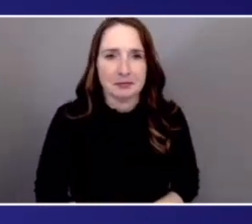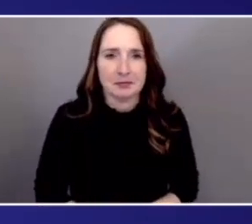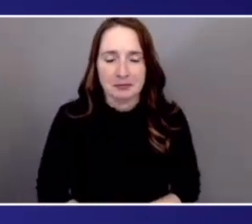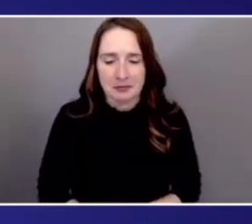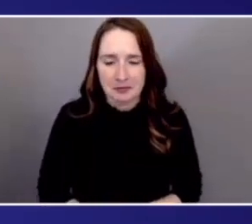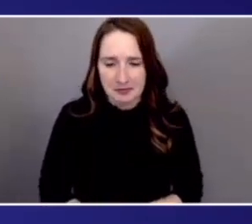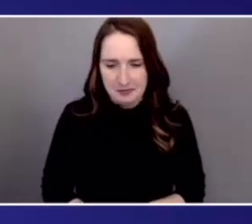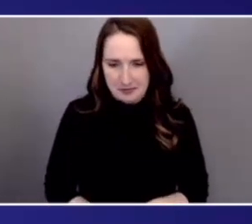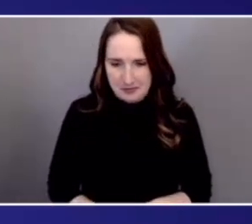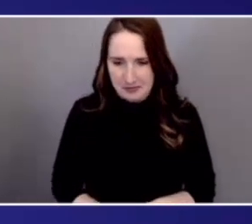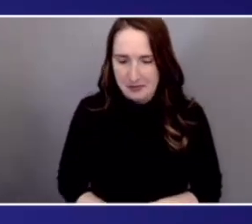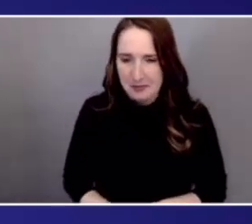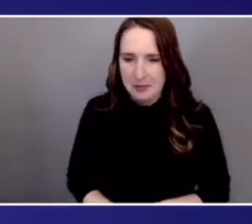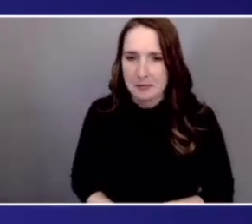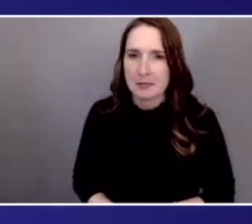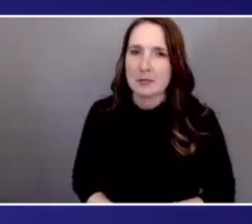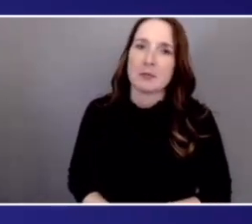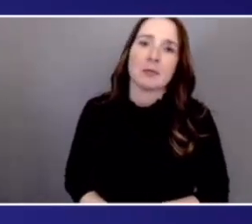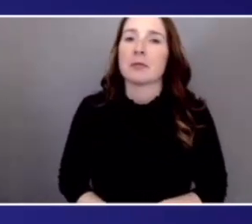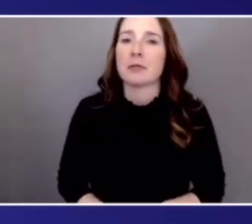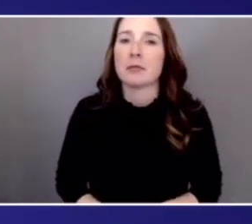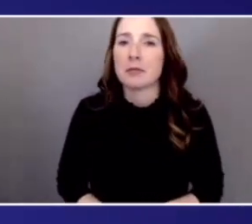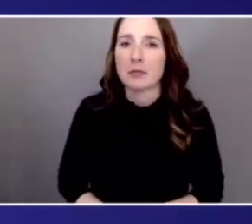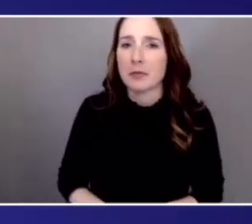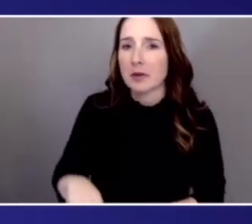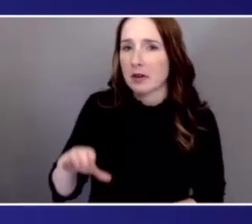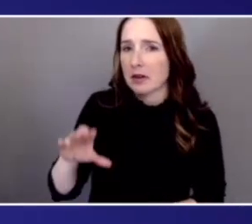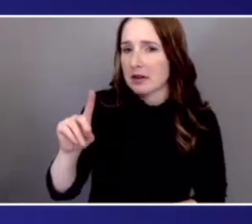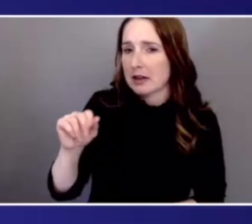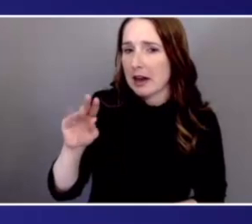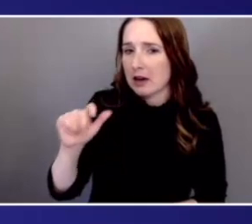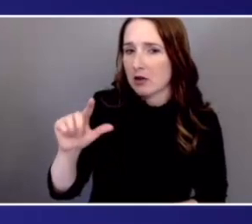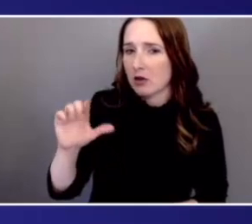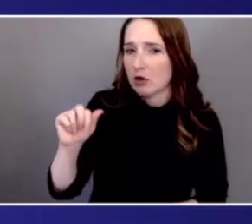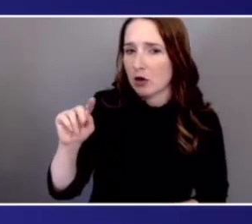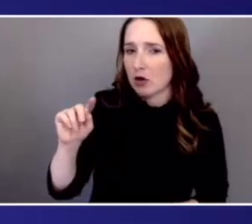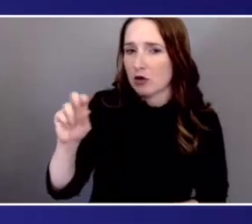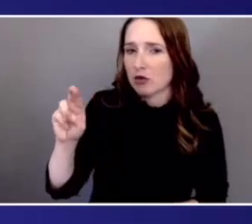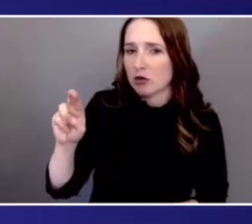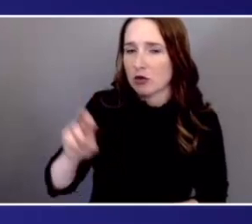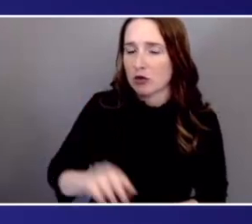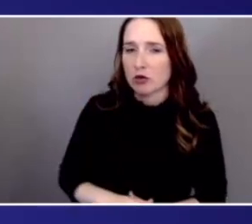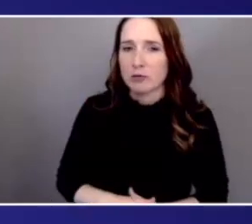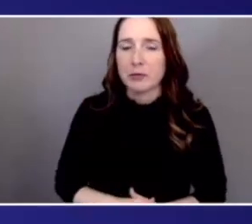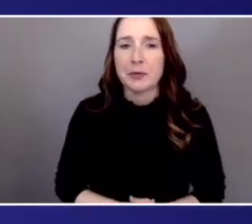Daniel Carter.